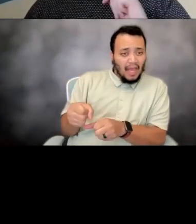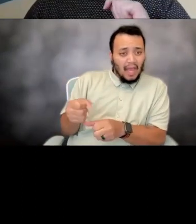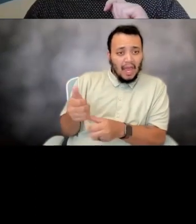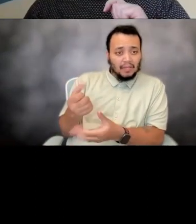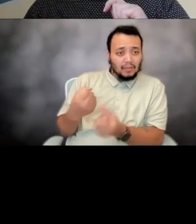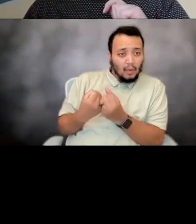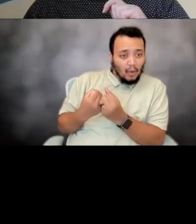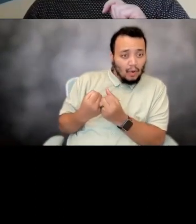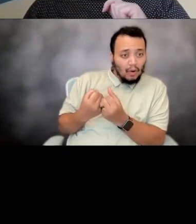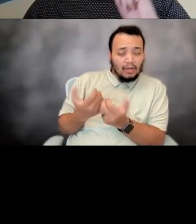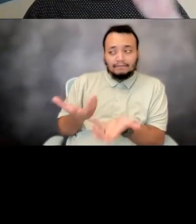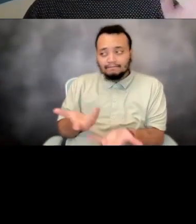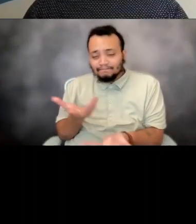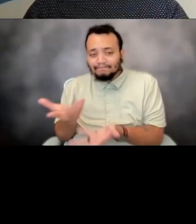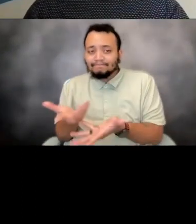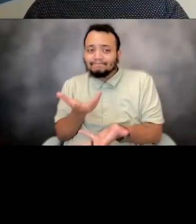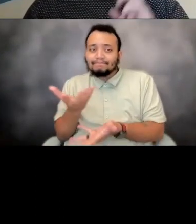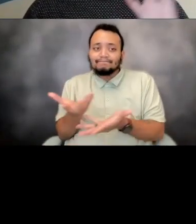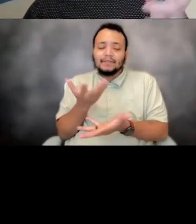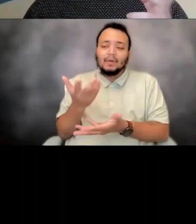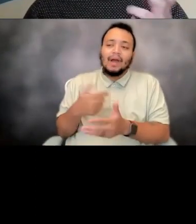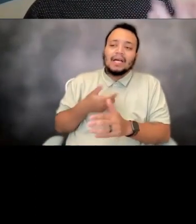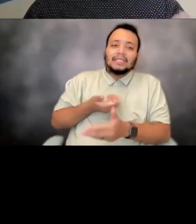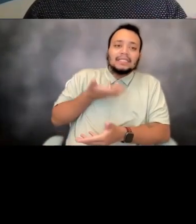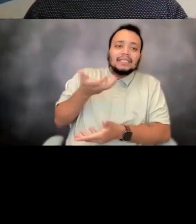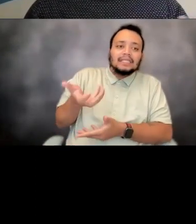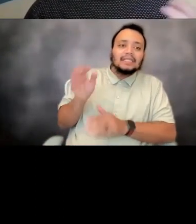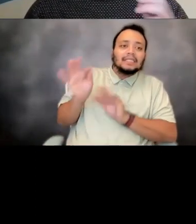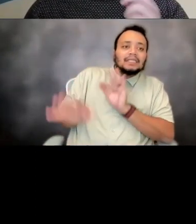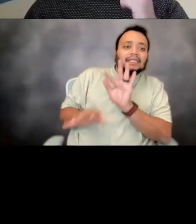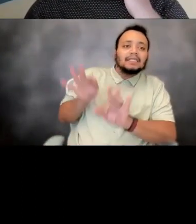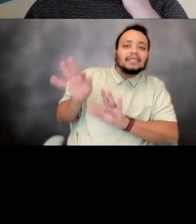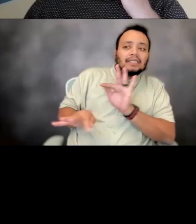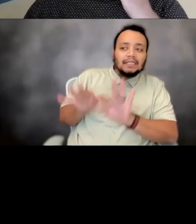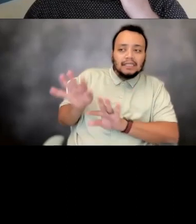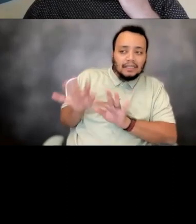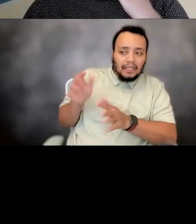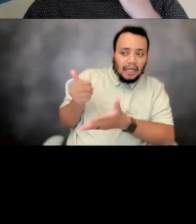and you know, what their values were was really helpful in that process.